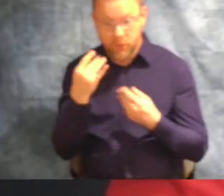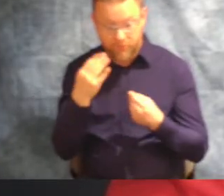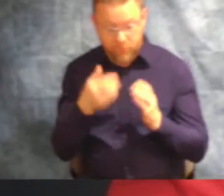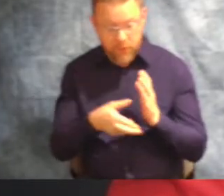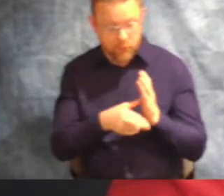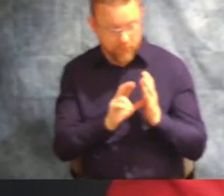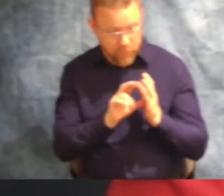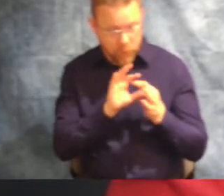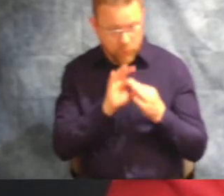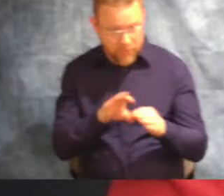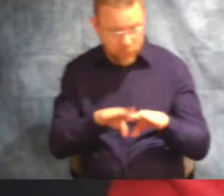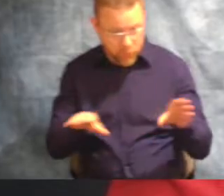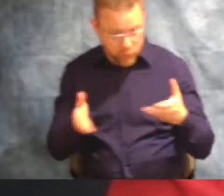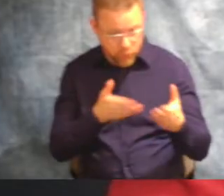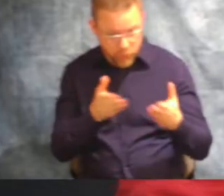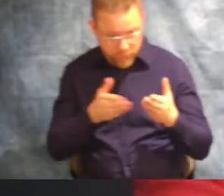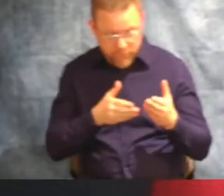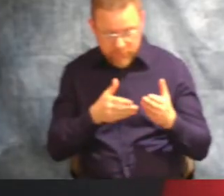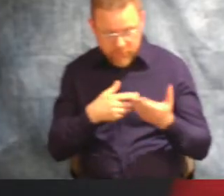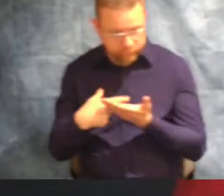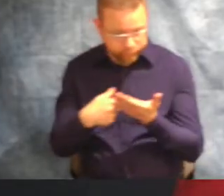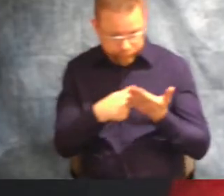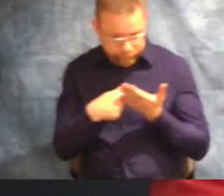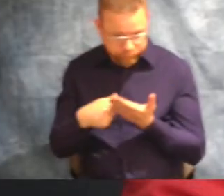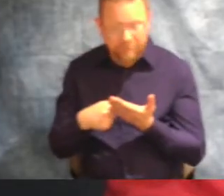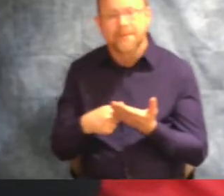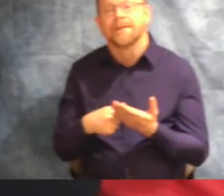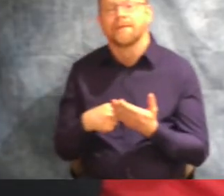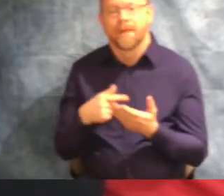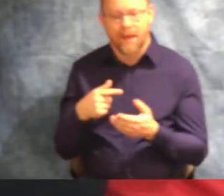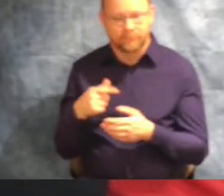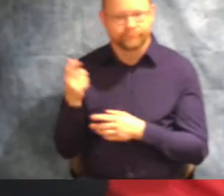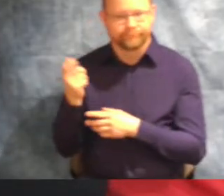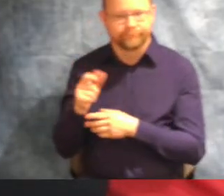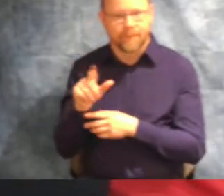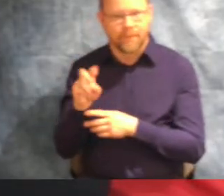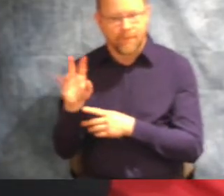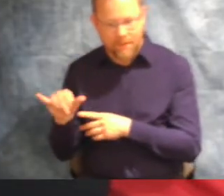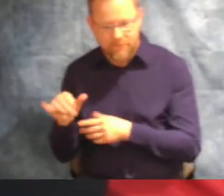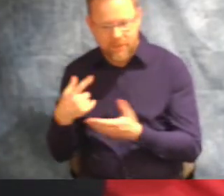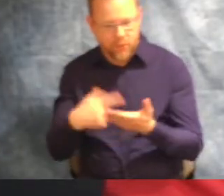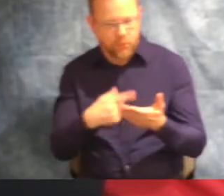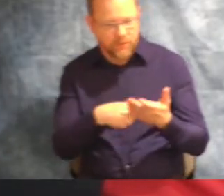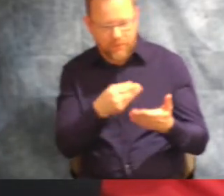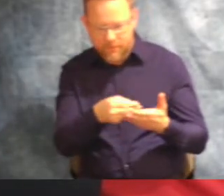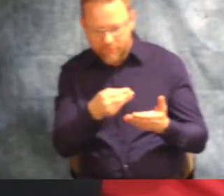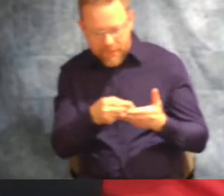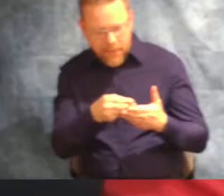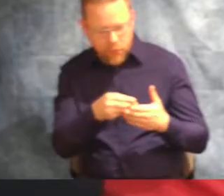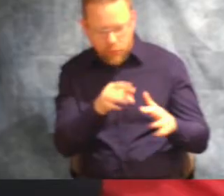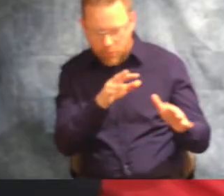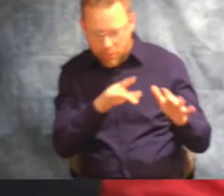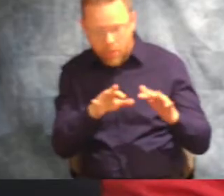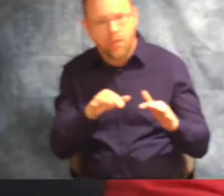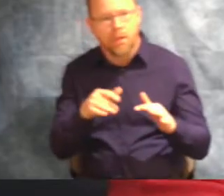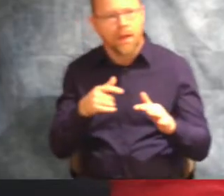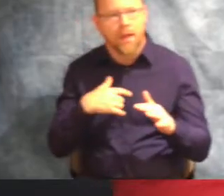the children's services levy and discuss fiscal performance and identify priorities. So was that